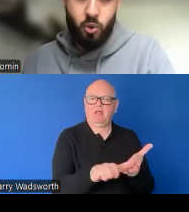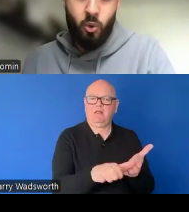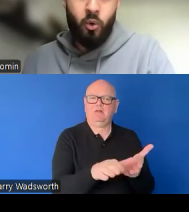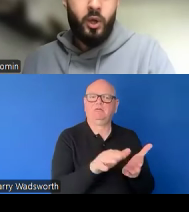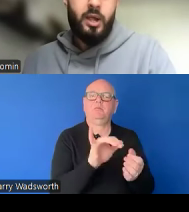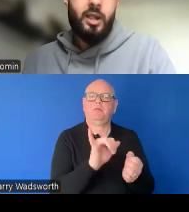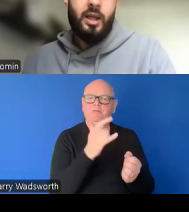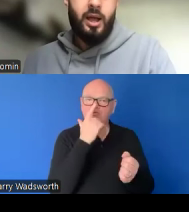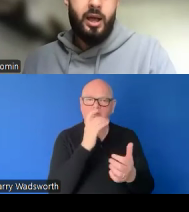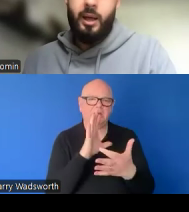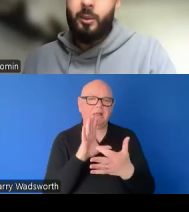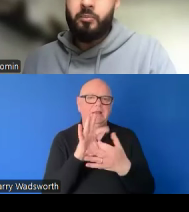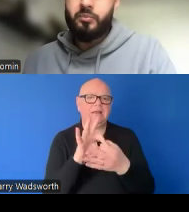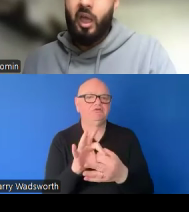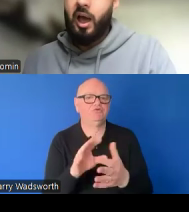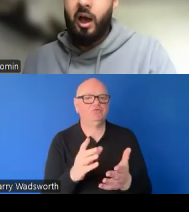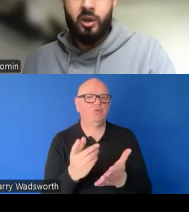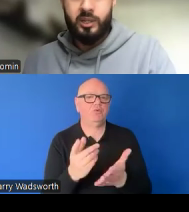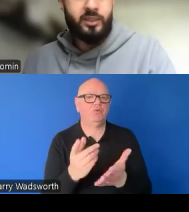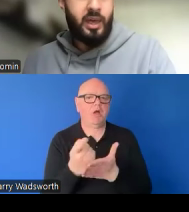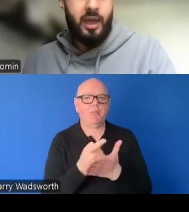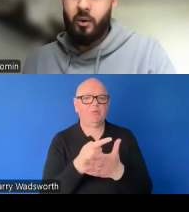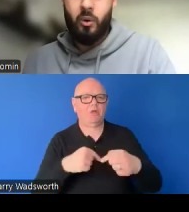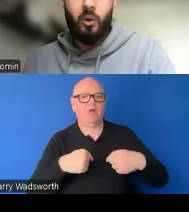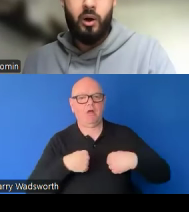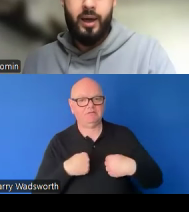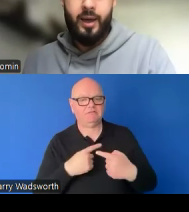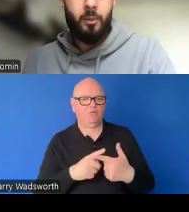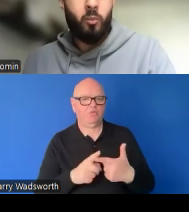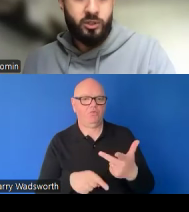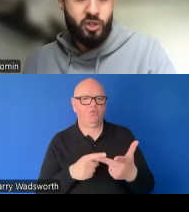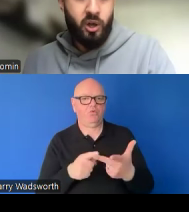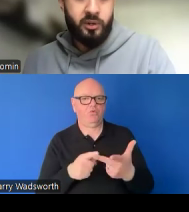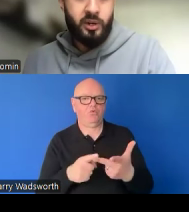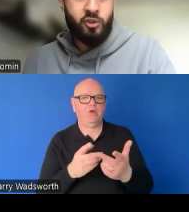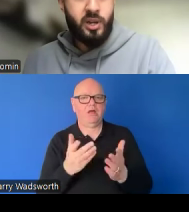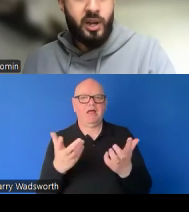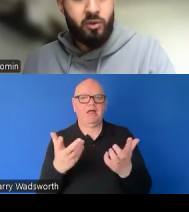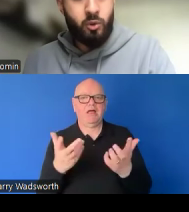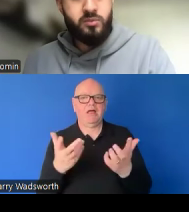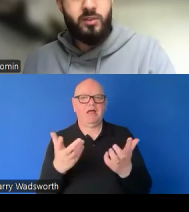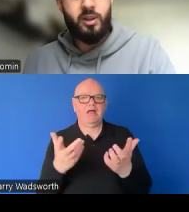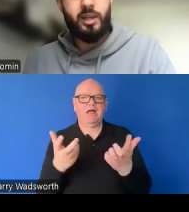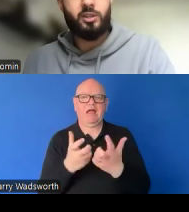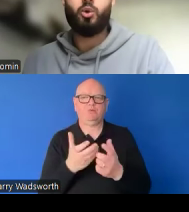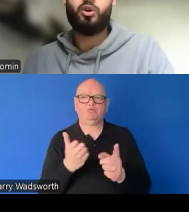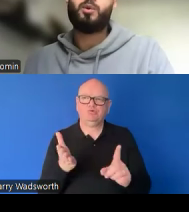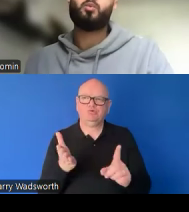or How To Get There or What's On. You can have loads of different links showing up.